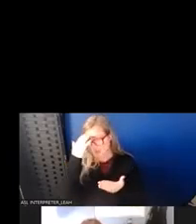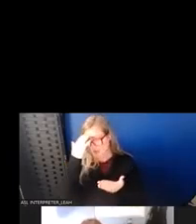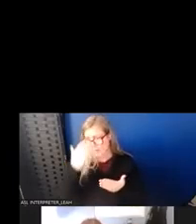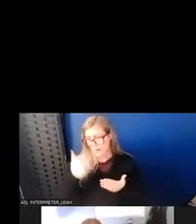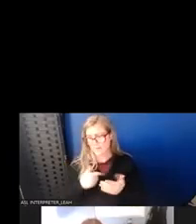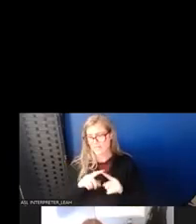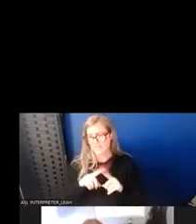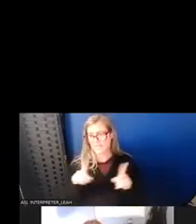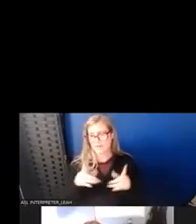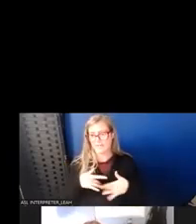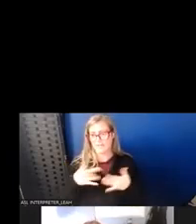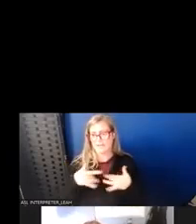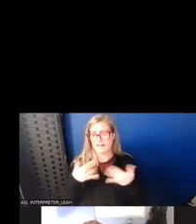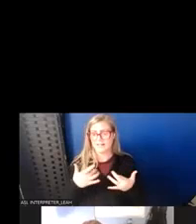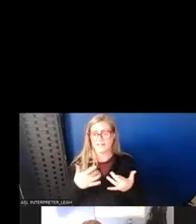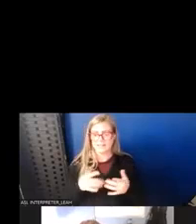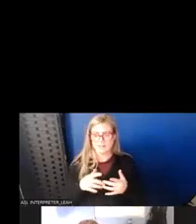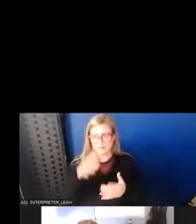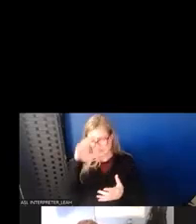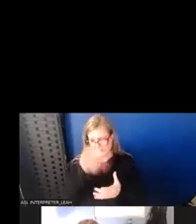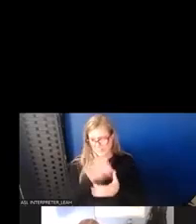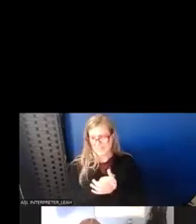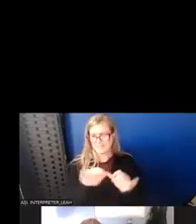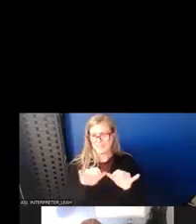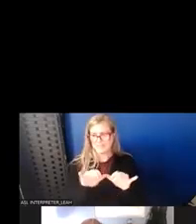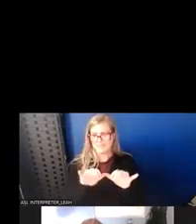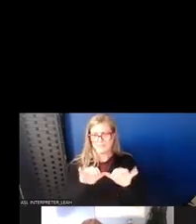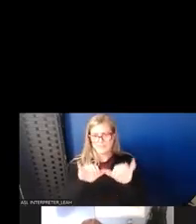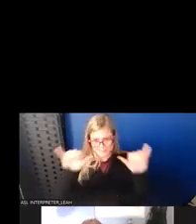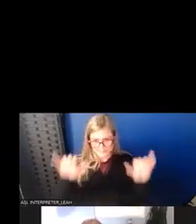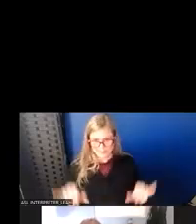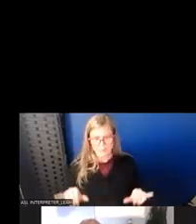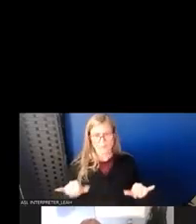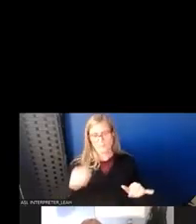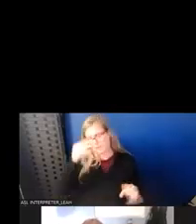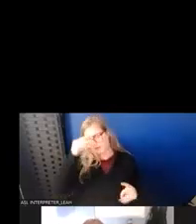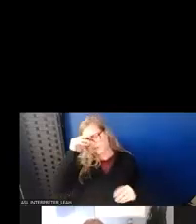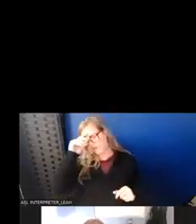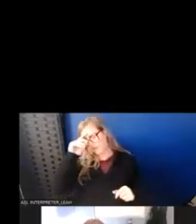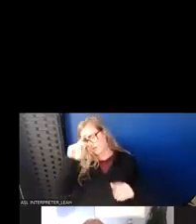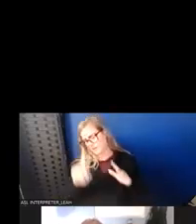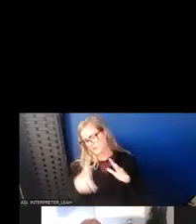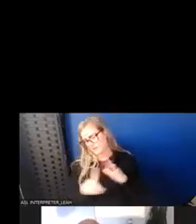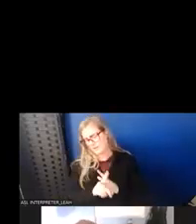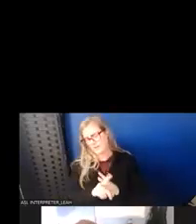systems of thinking, that may lead to some dispositional differences.